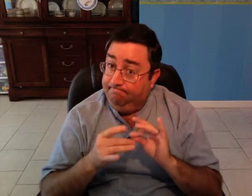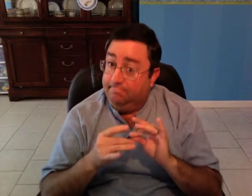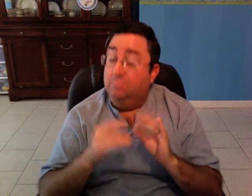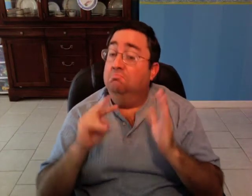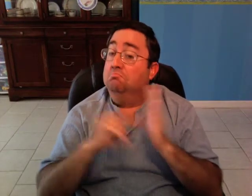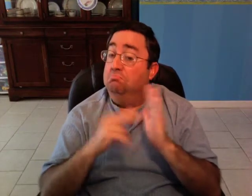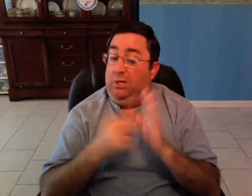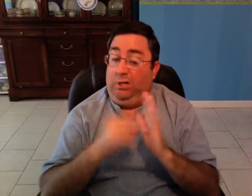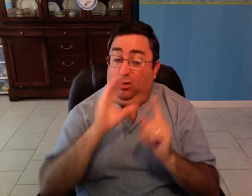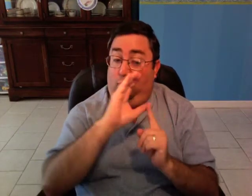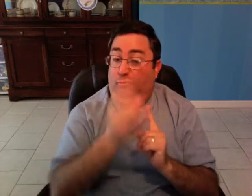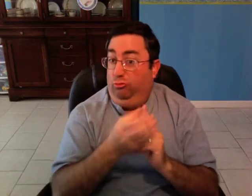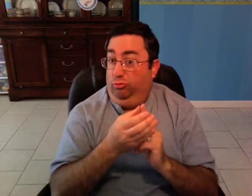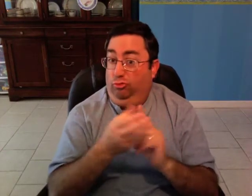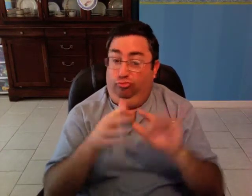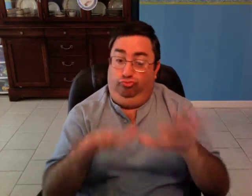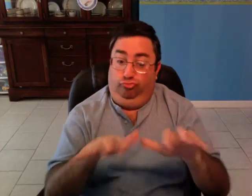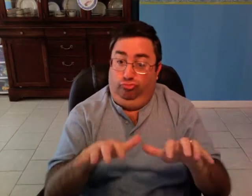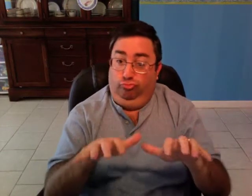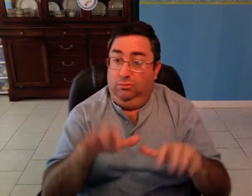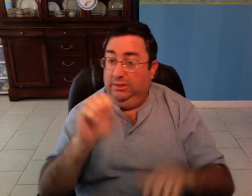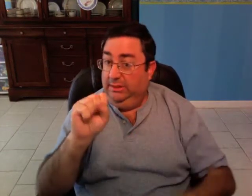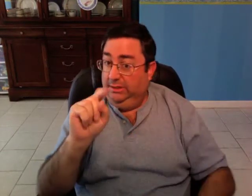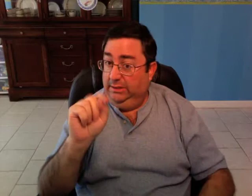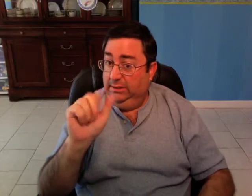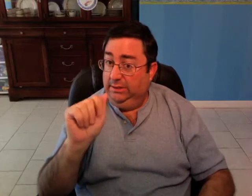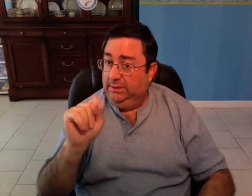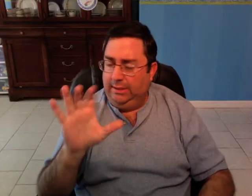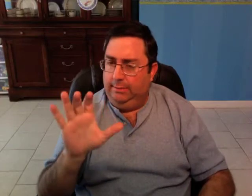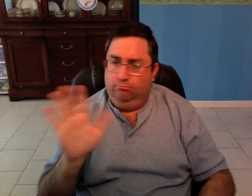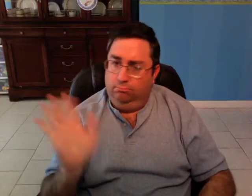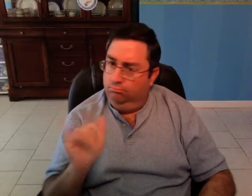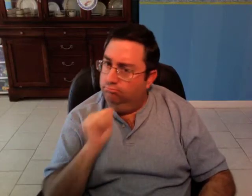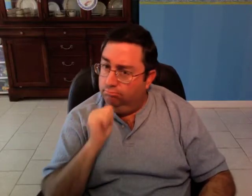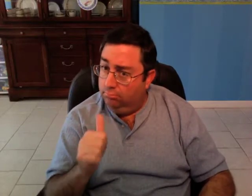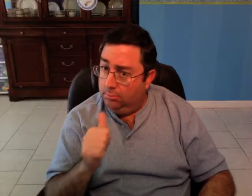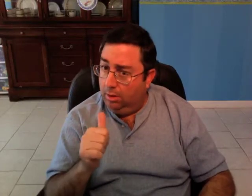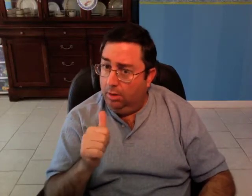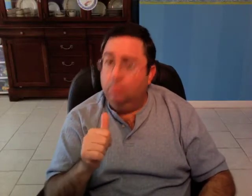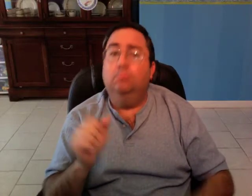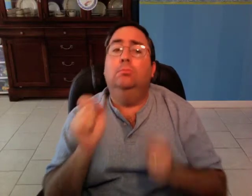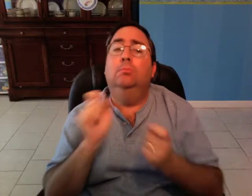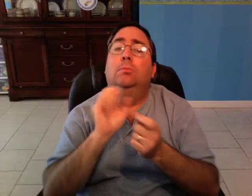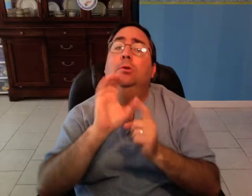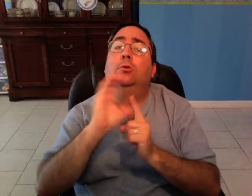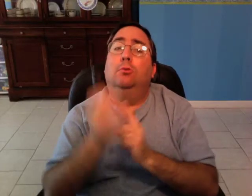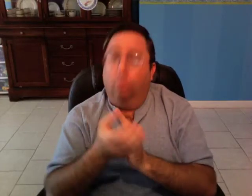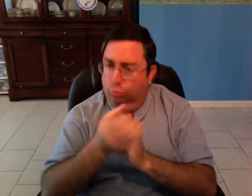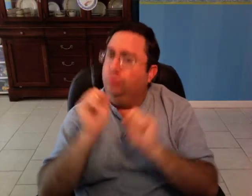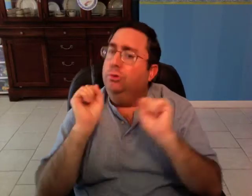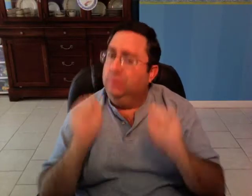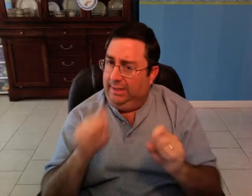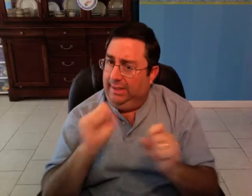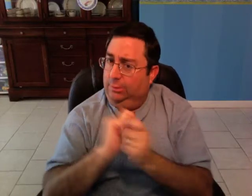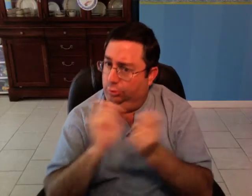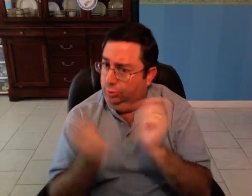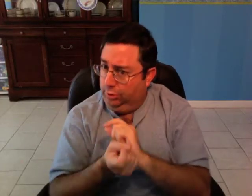Does what I've told you mean that culture is "static" (unchanging)? It's not. Cultures CAN change.